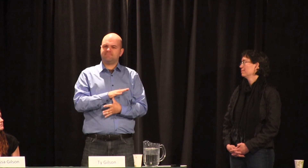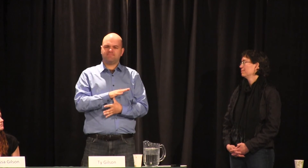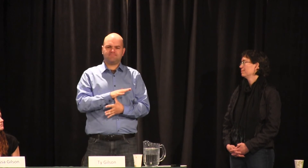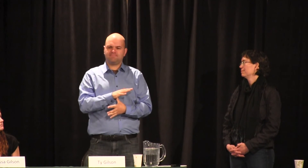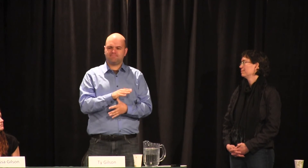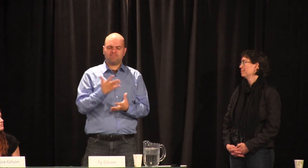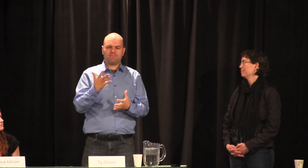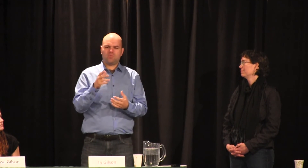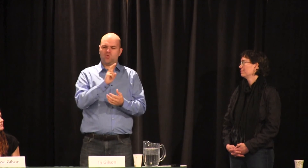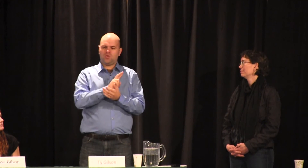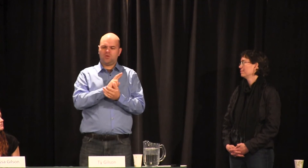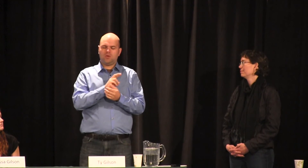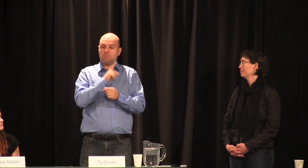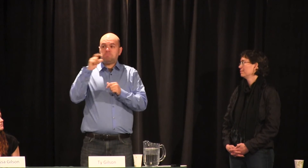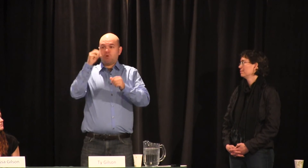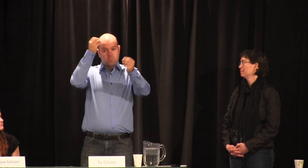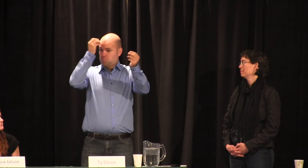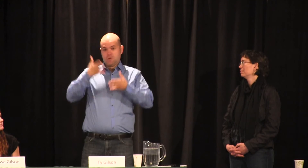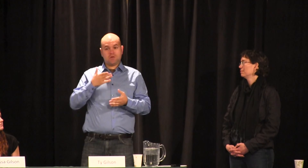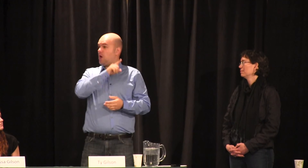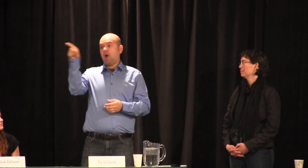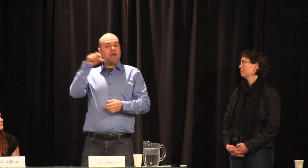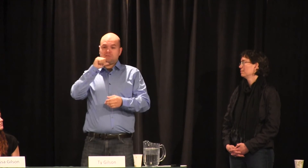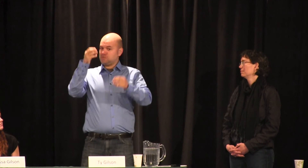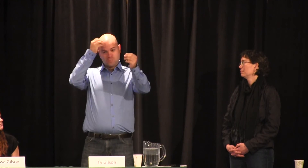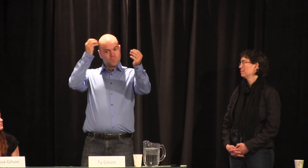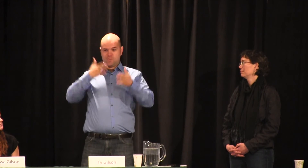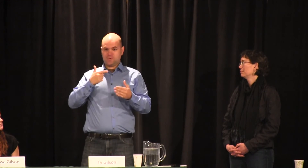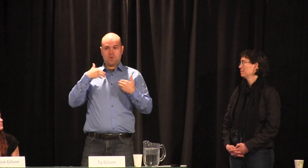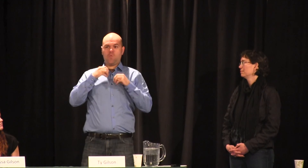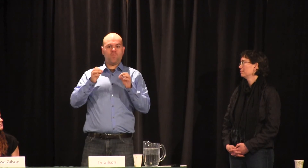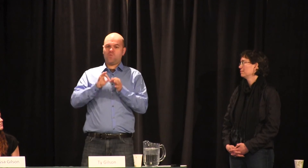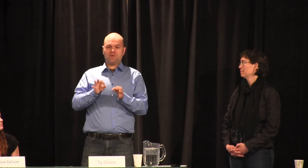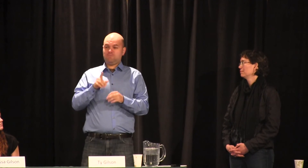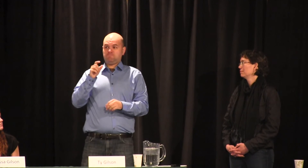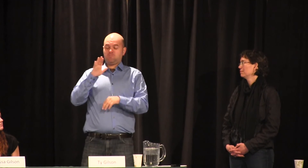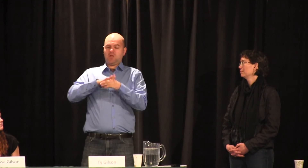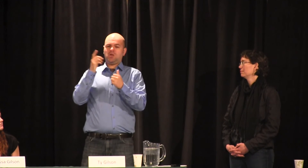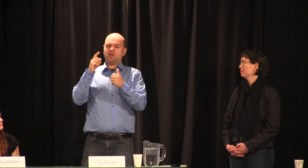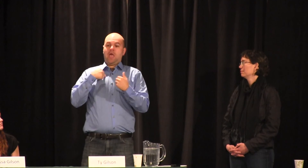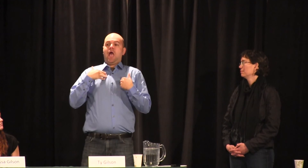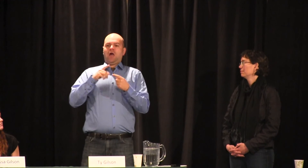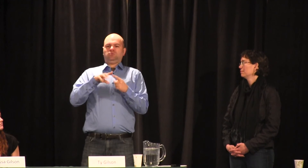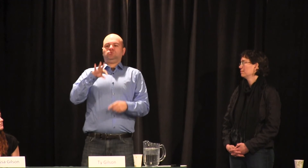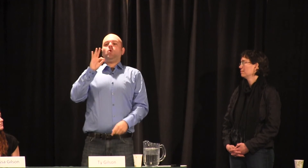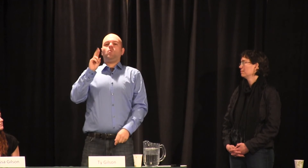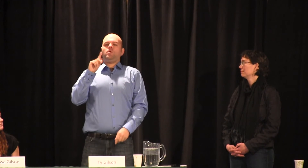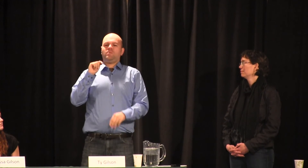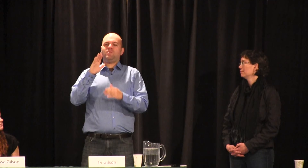And then in my senior year, well, like I said, they never even told me that we didn't have an interpreter